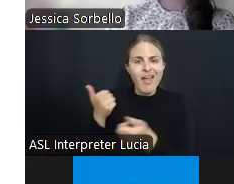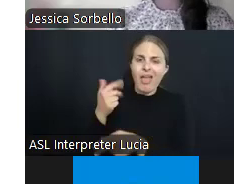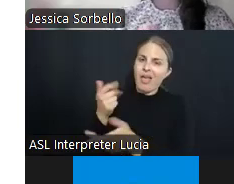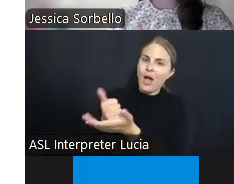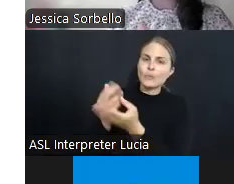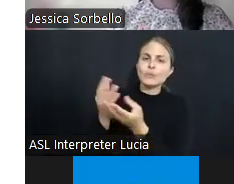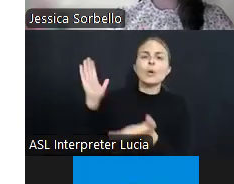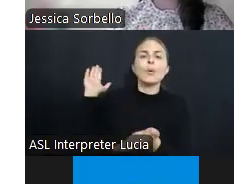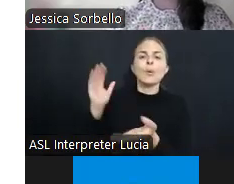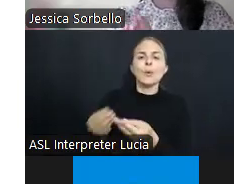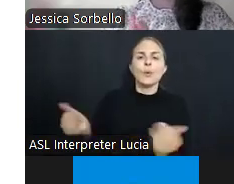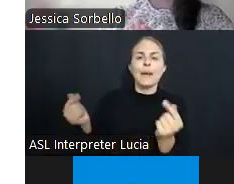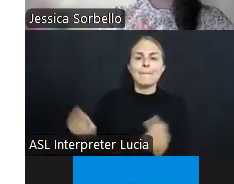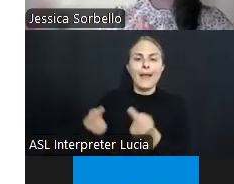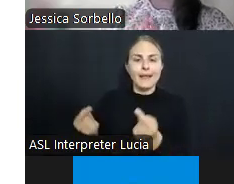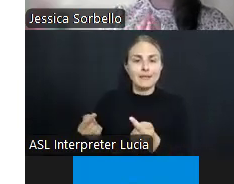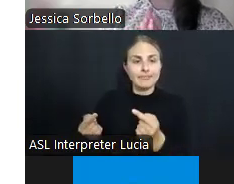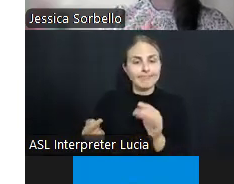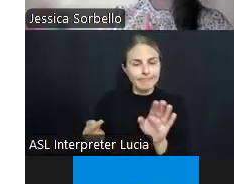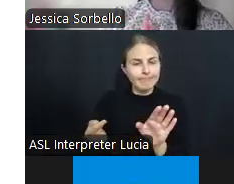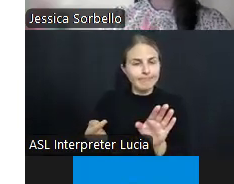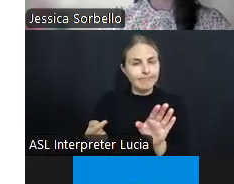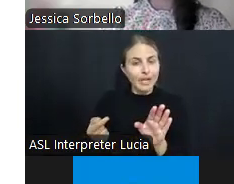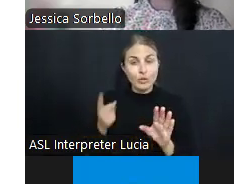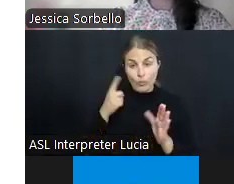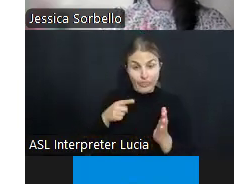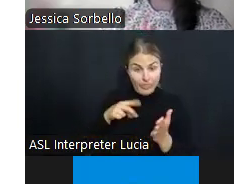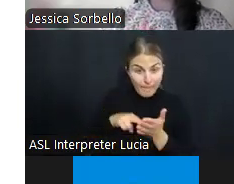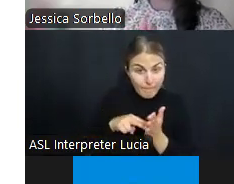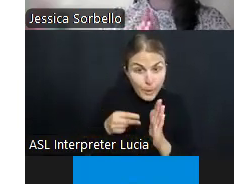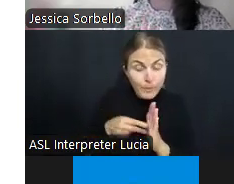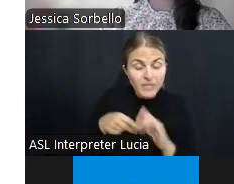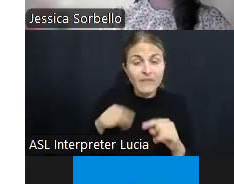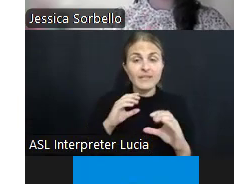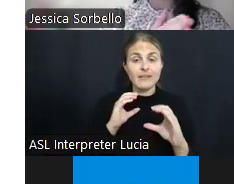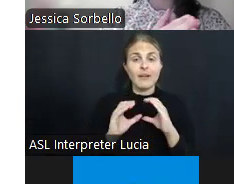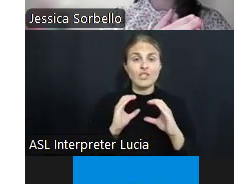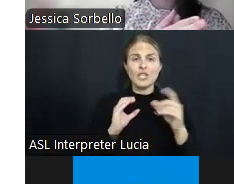to villianize any substances. It is looking at how they are